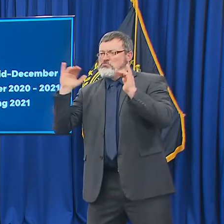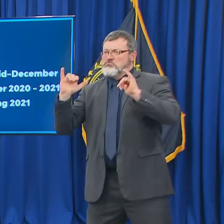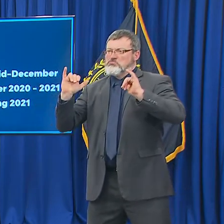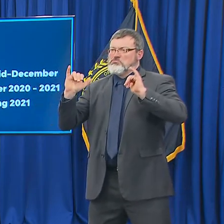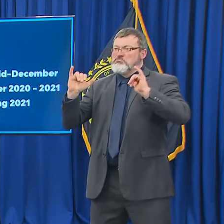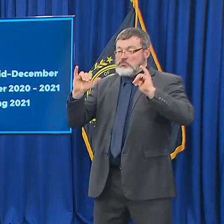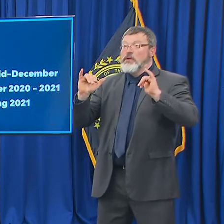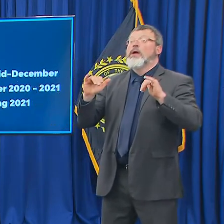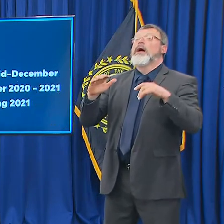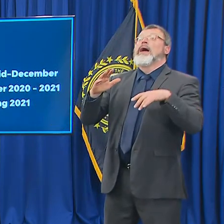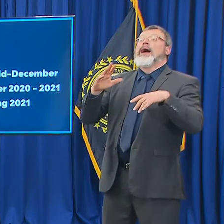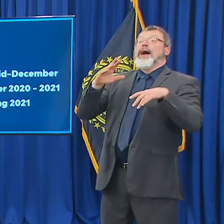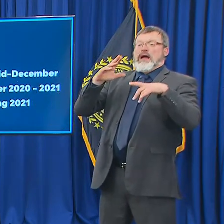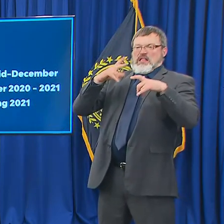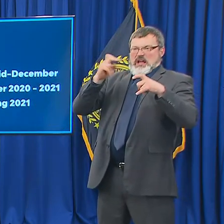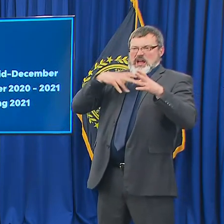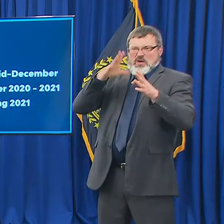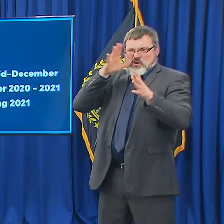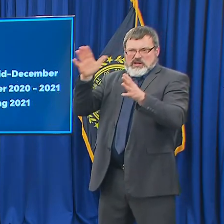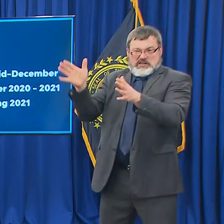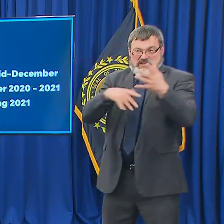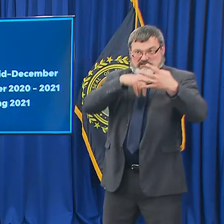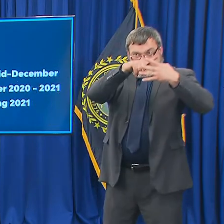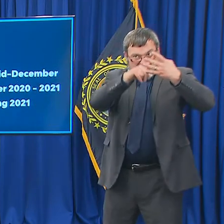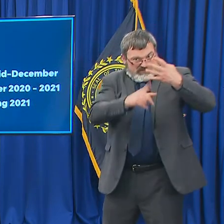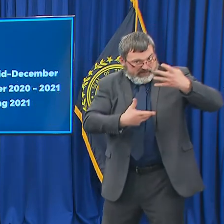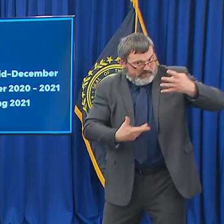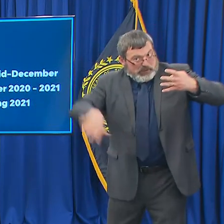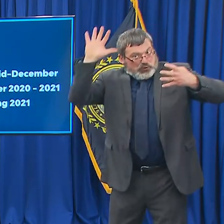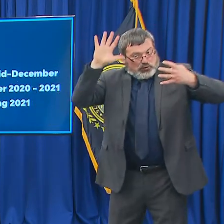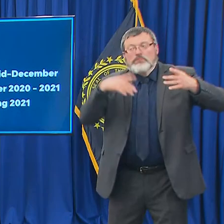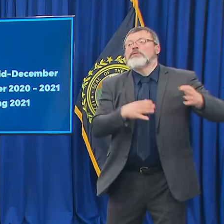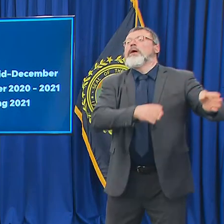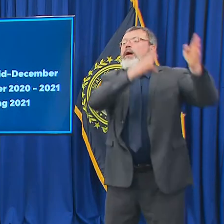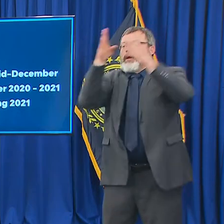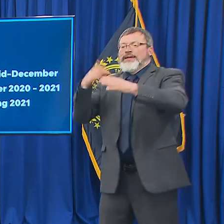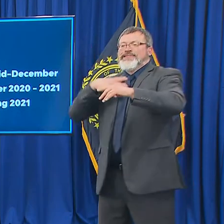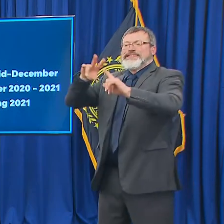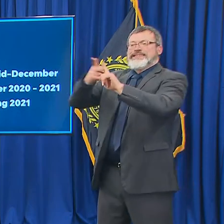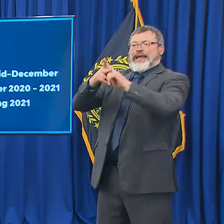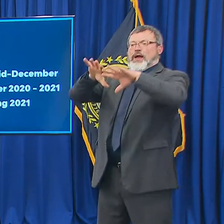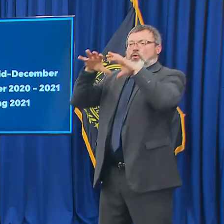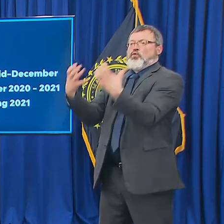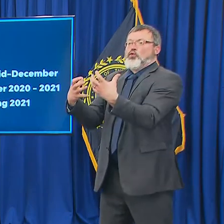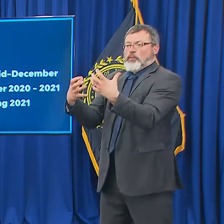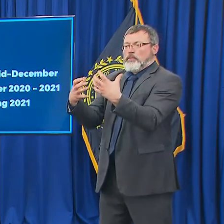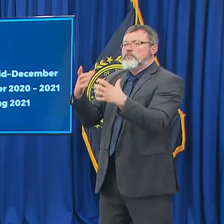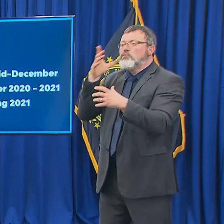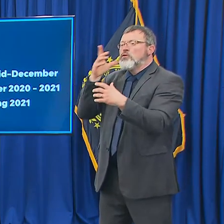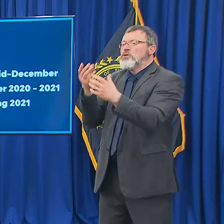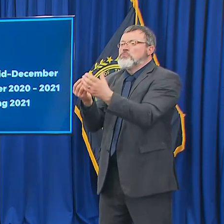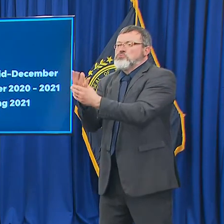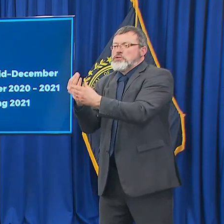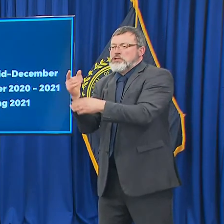that you may have questions about the medical side technical side and the logistics of all that, and we're working with our partners